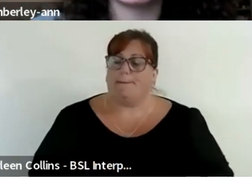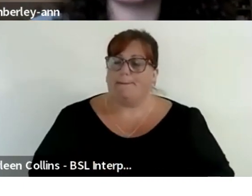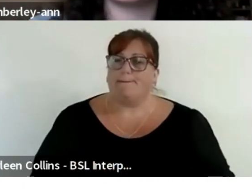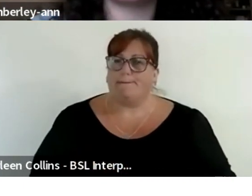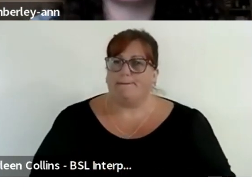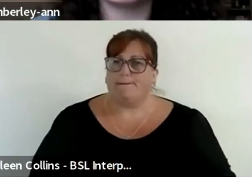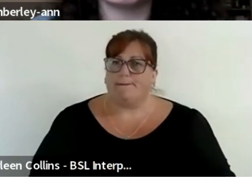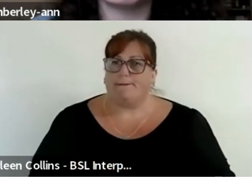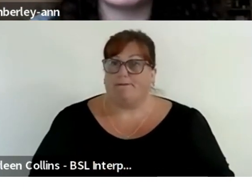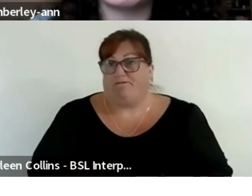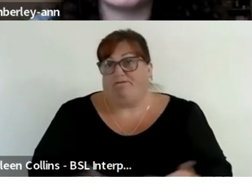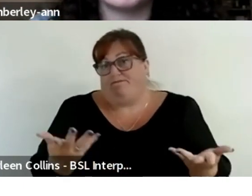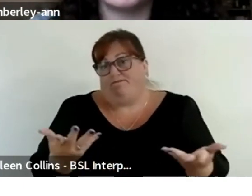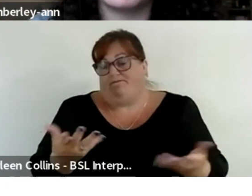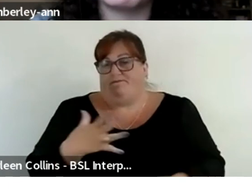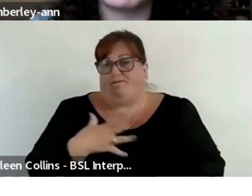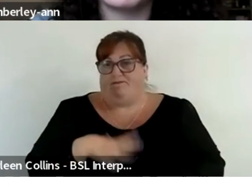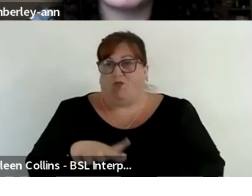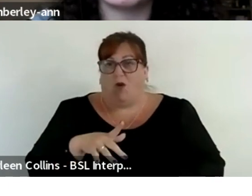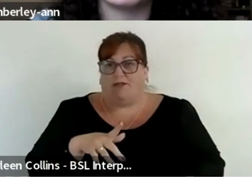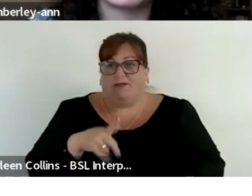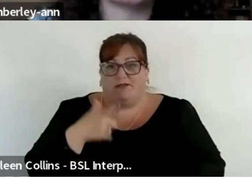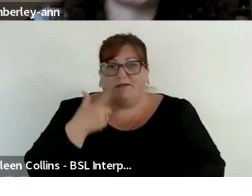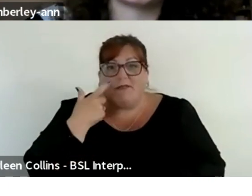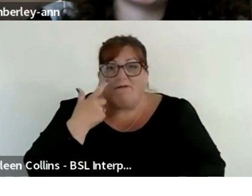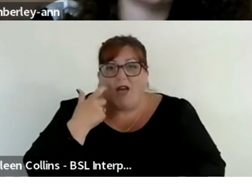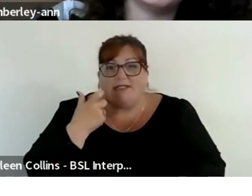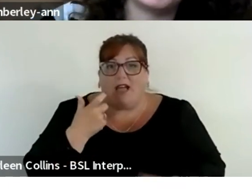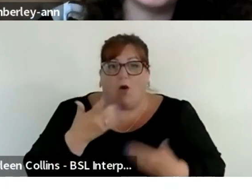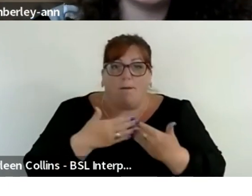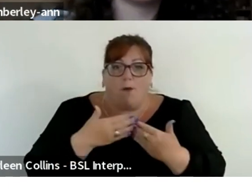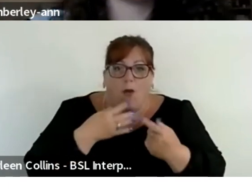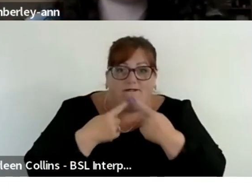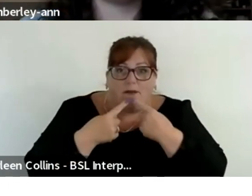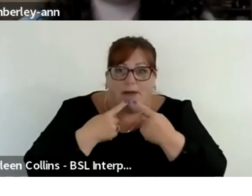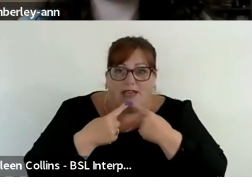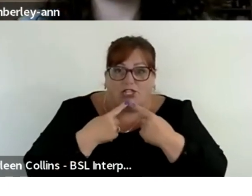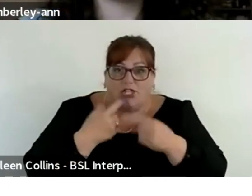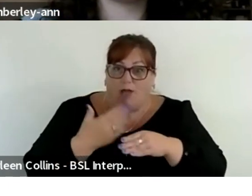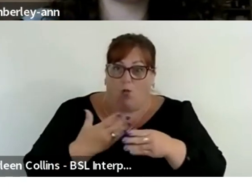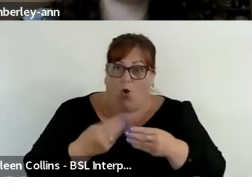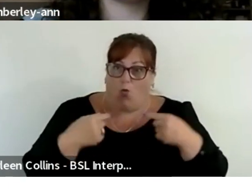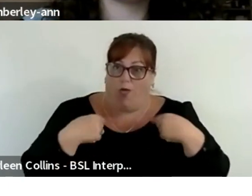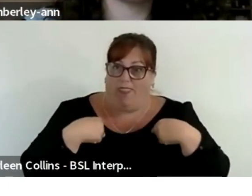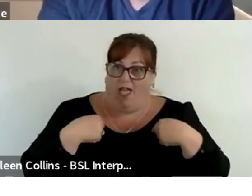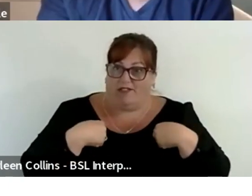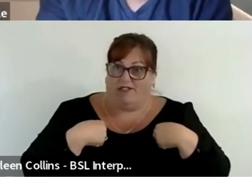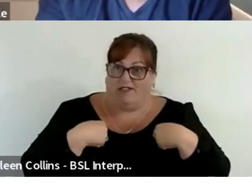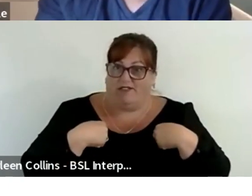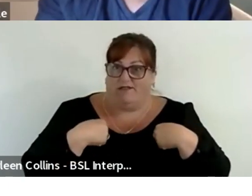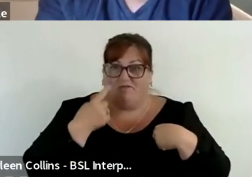That is if you would like to find out more about working for us and we really hope that you do. Fantastic.